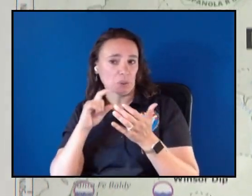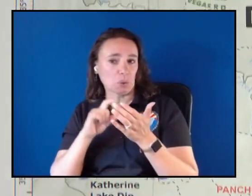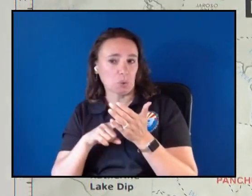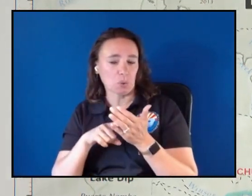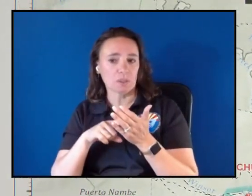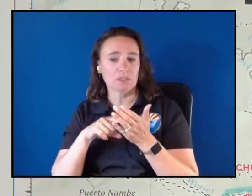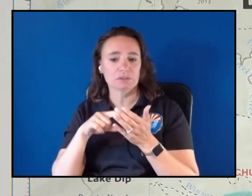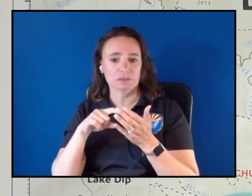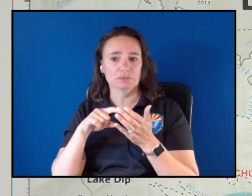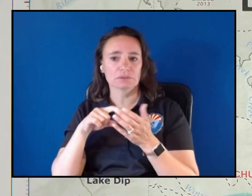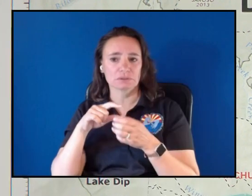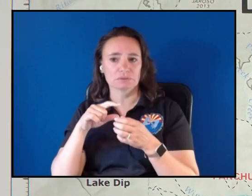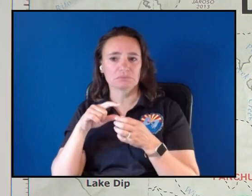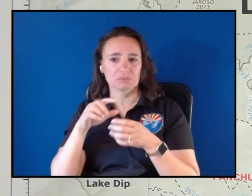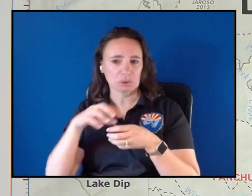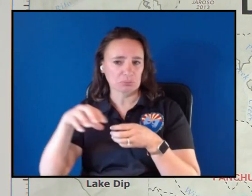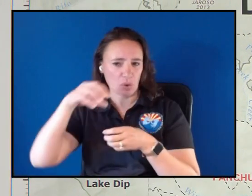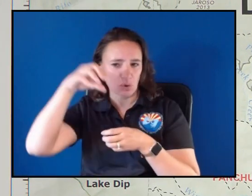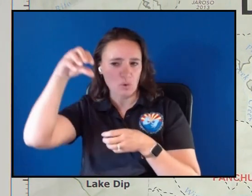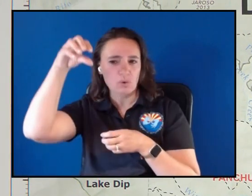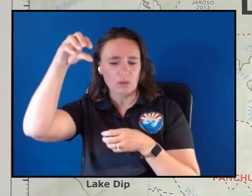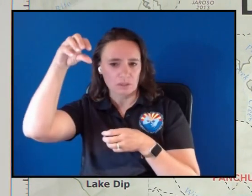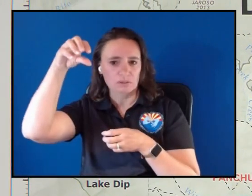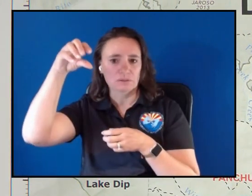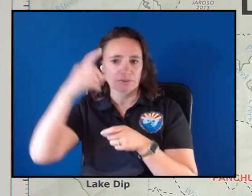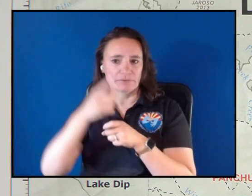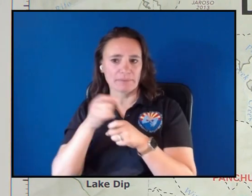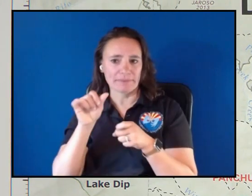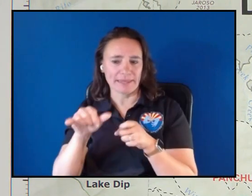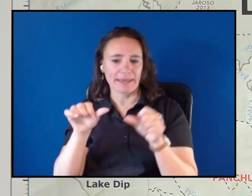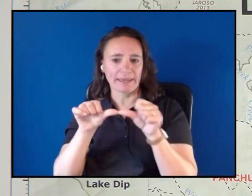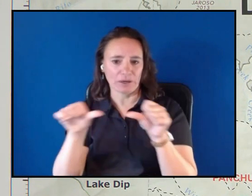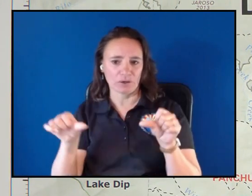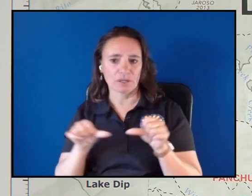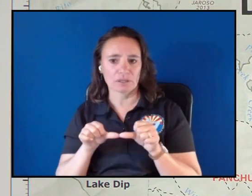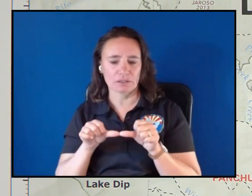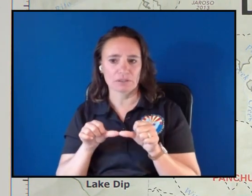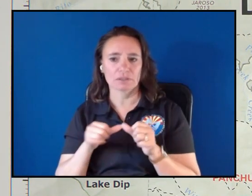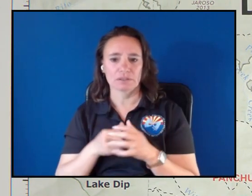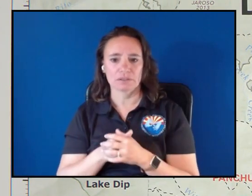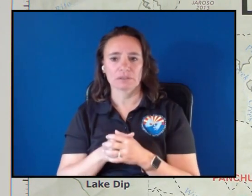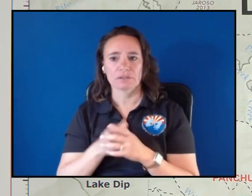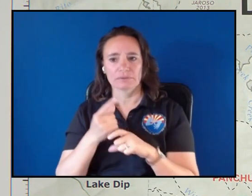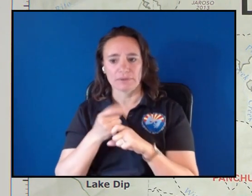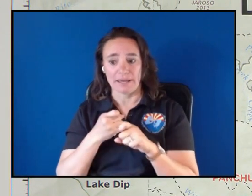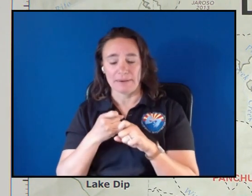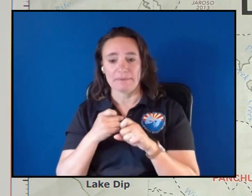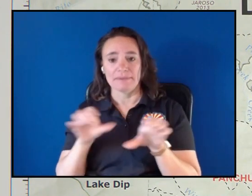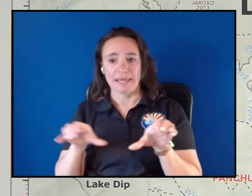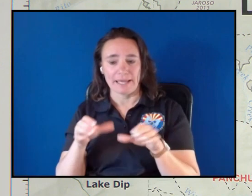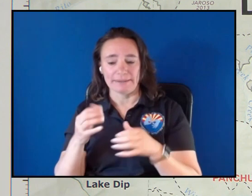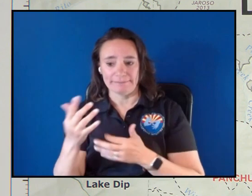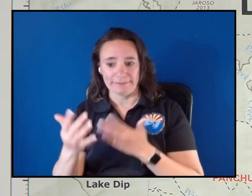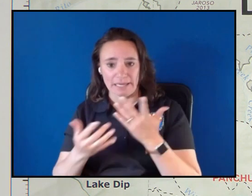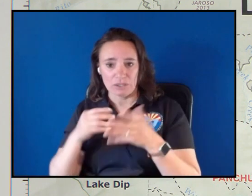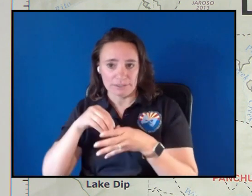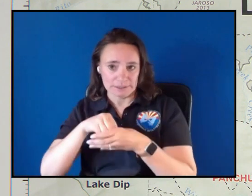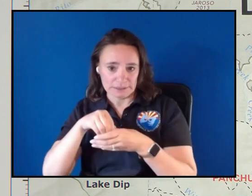increased smoke coming out of that area from the active fire that's interior and then the planned firing operations